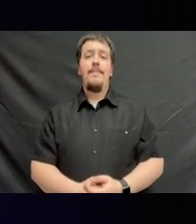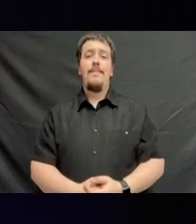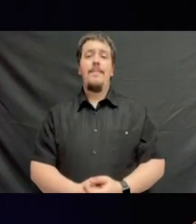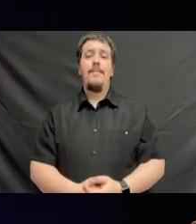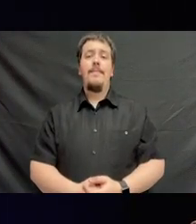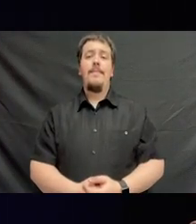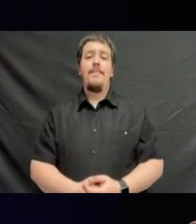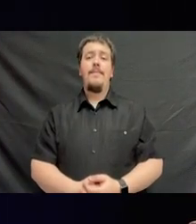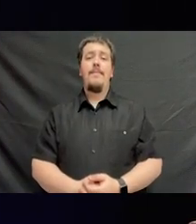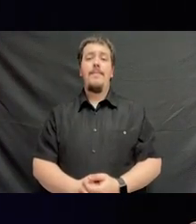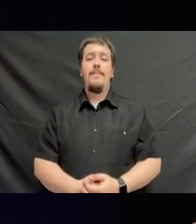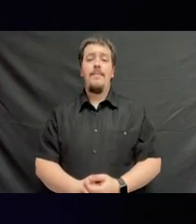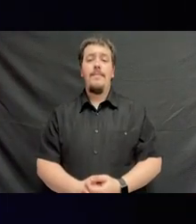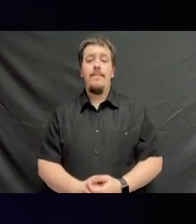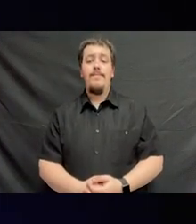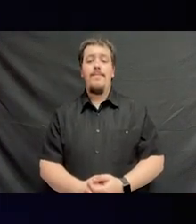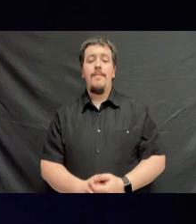Clear blue day